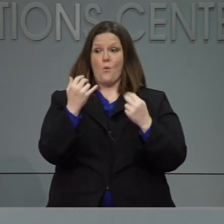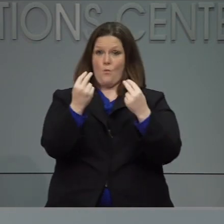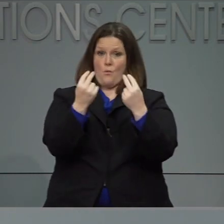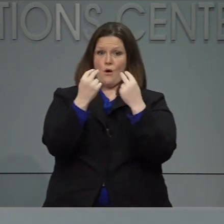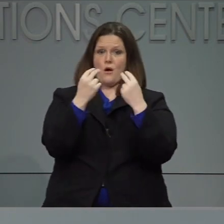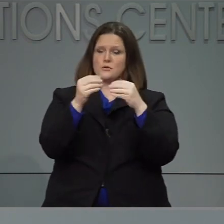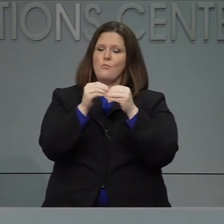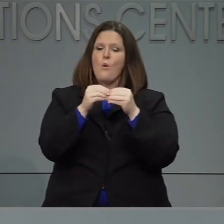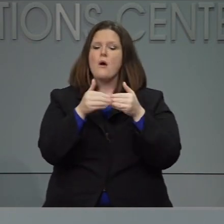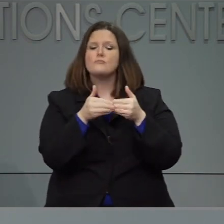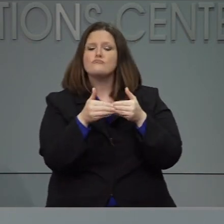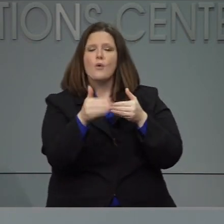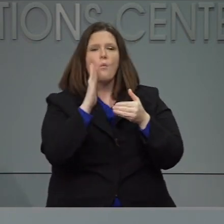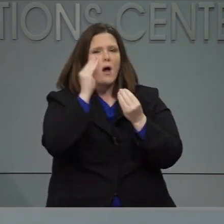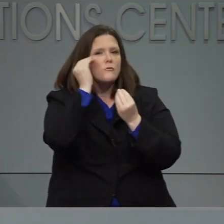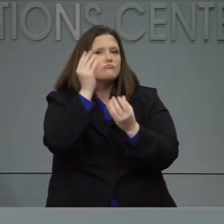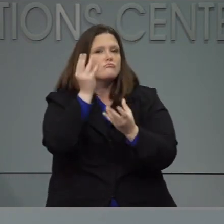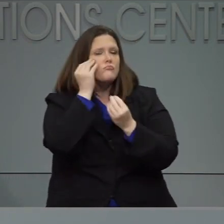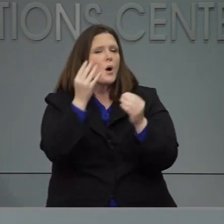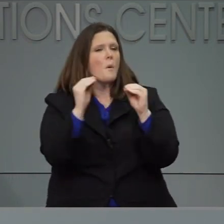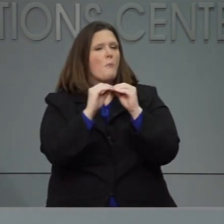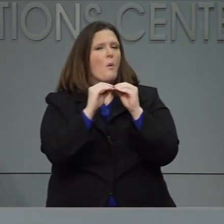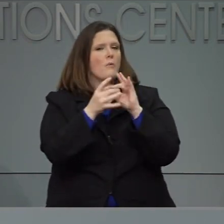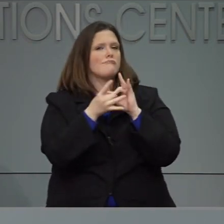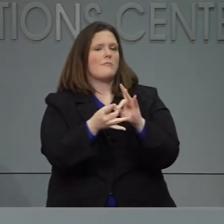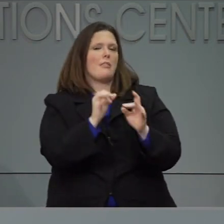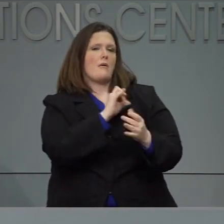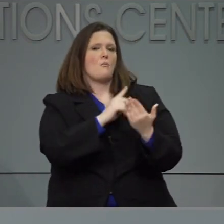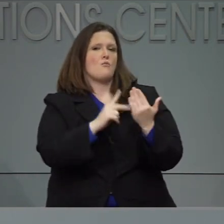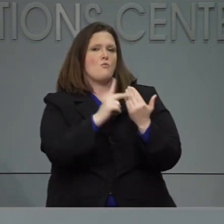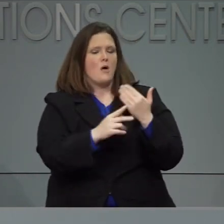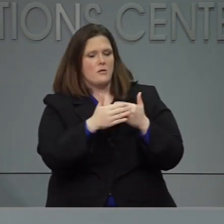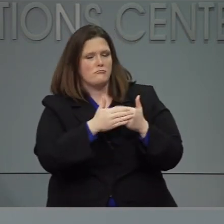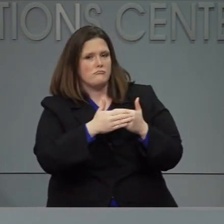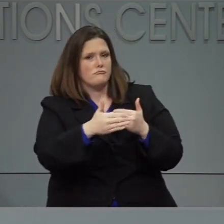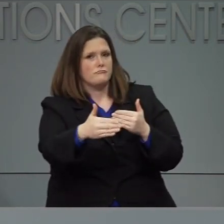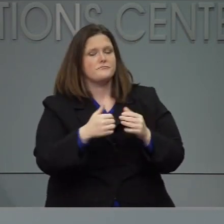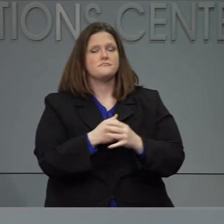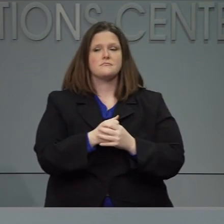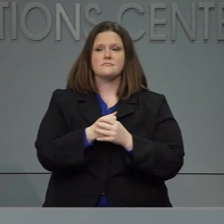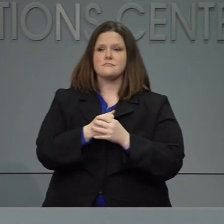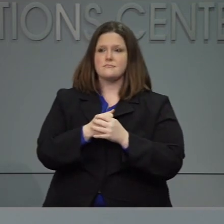THE NEXT COUPLE OF WEEKS. WE ALSO CONTINUE TO PRIORITIZE SUPPORTING PEOPLE AND FAMILIES